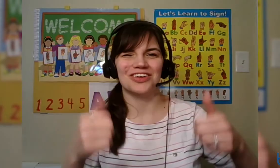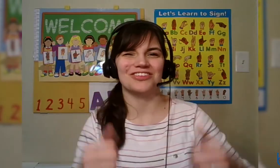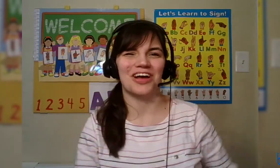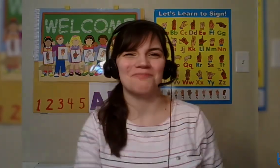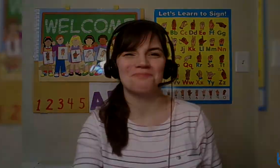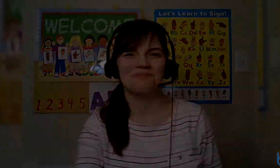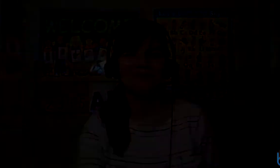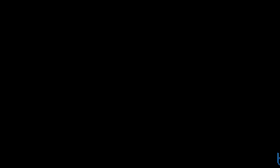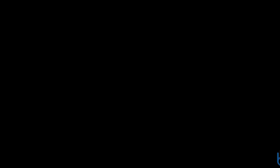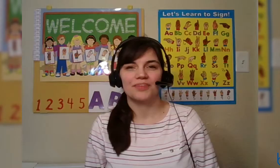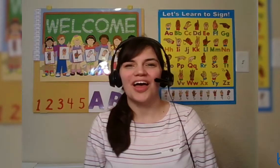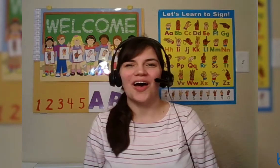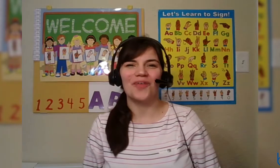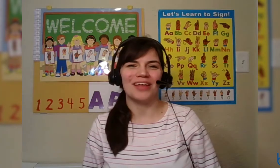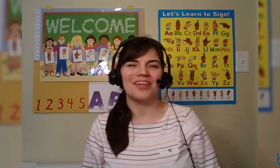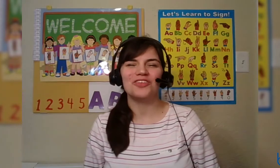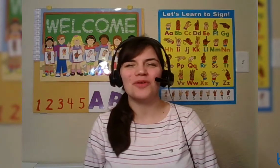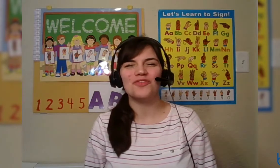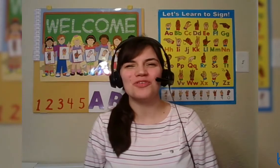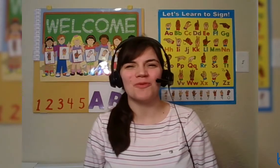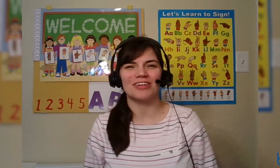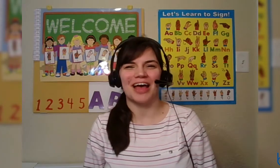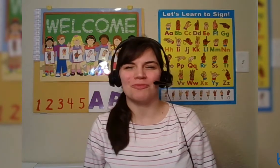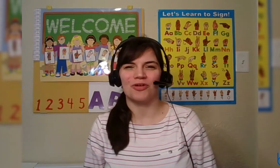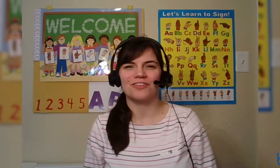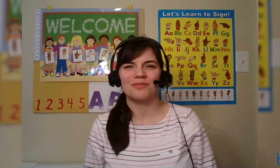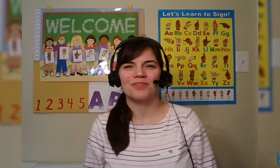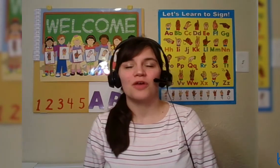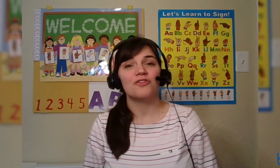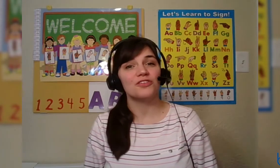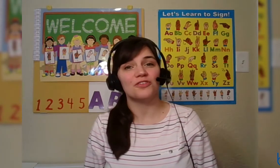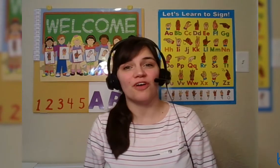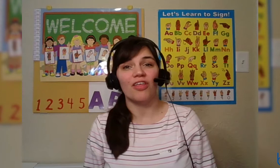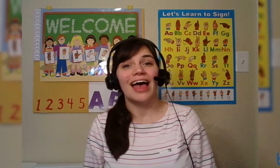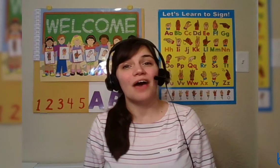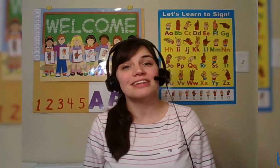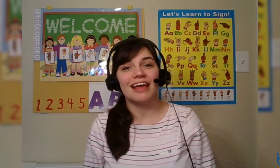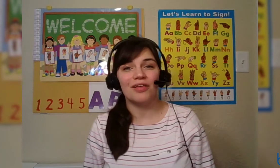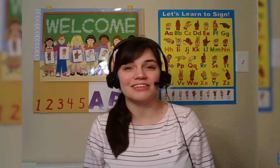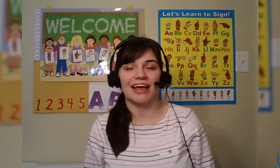Good job. Alright, let's do a few more time words. First of all, how to tell the time.